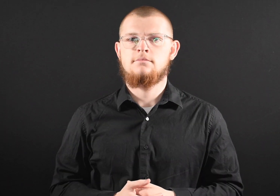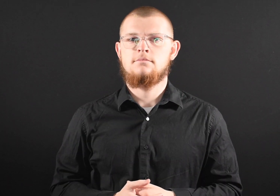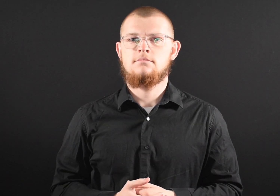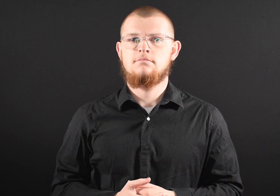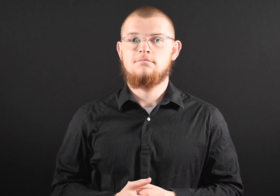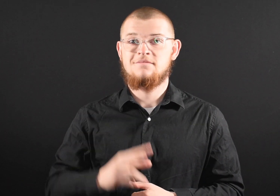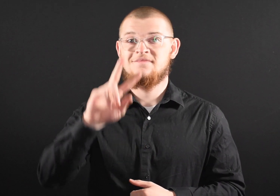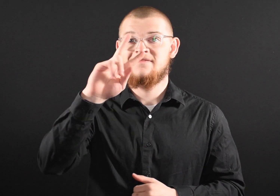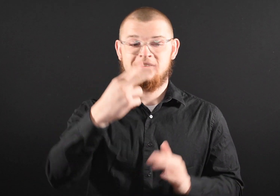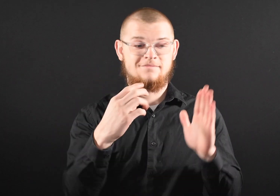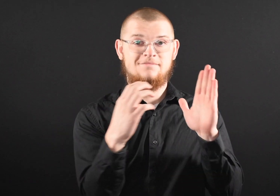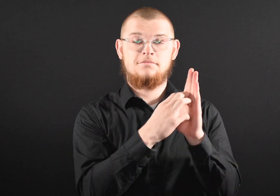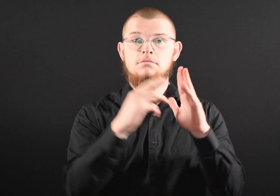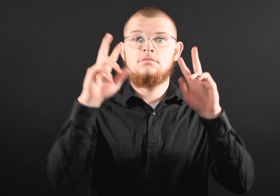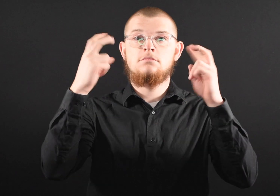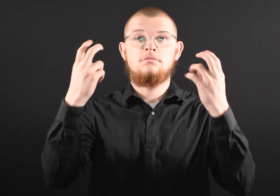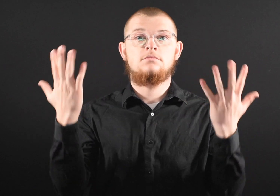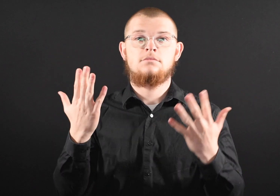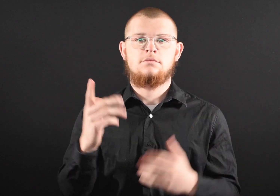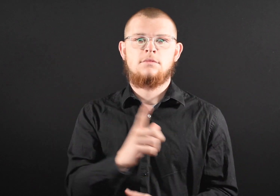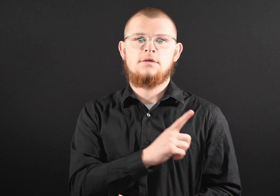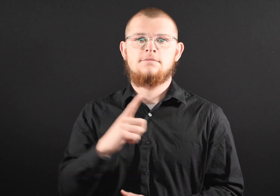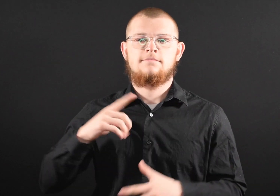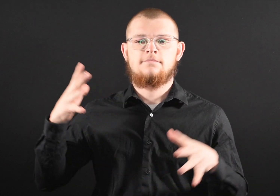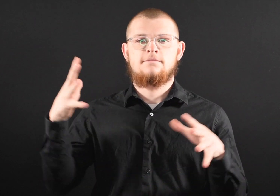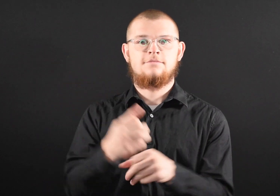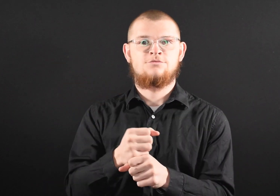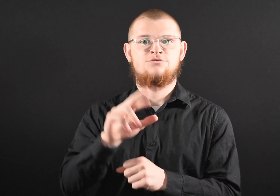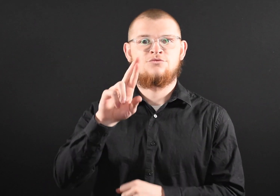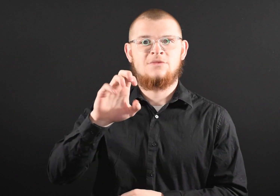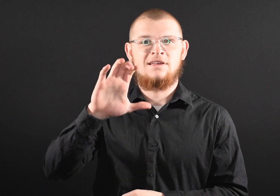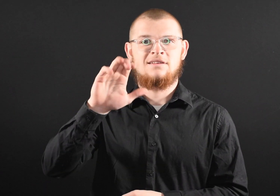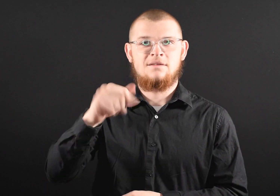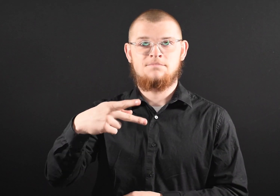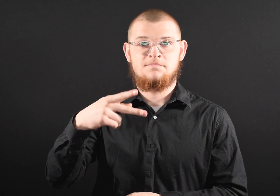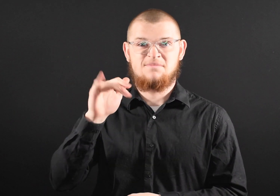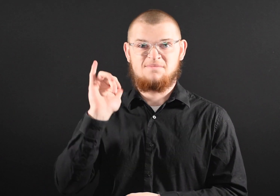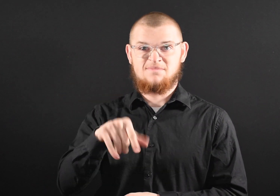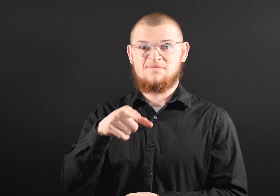The second section is called “Legislative Recaps.”